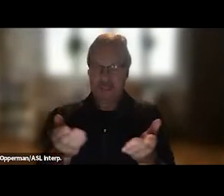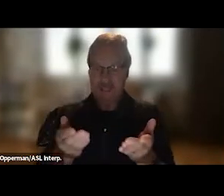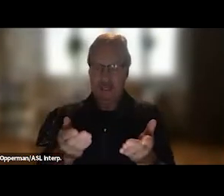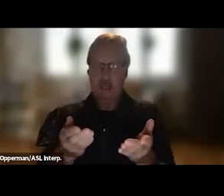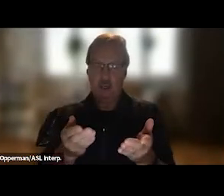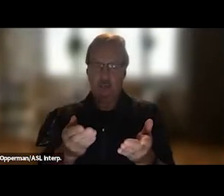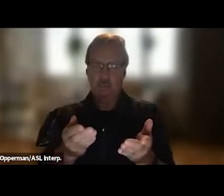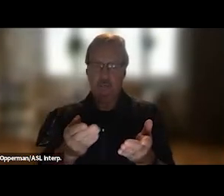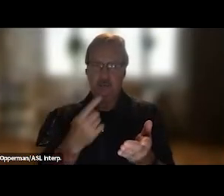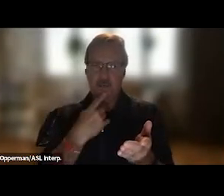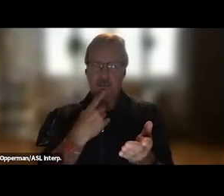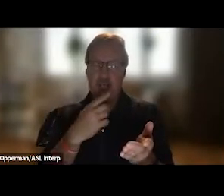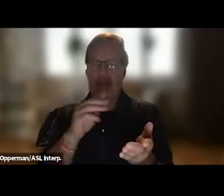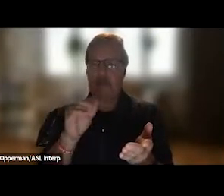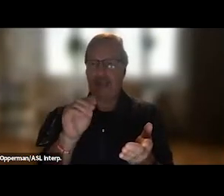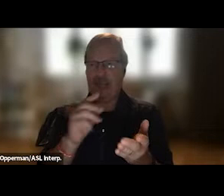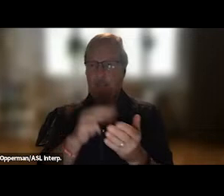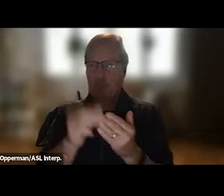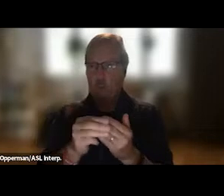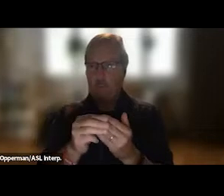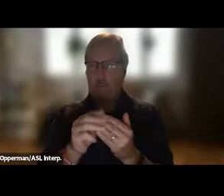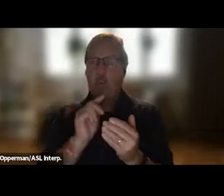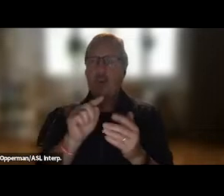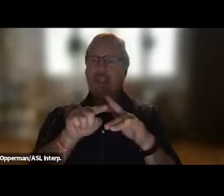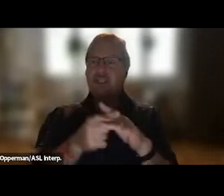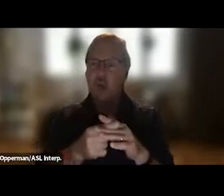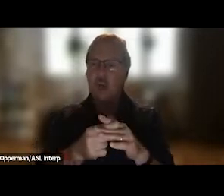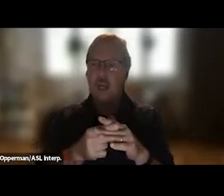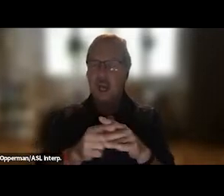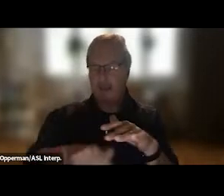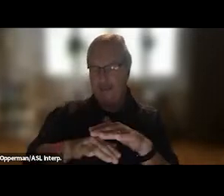Our MAT program really started based upon her philosophy